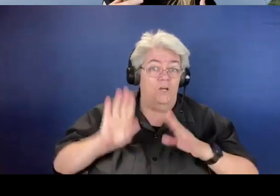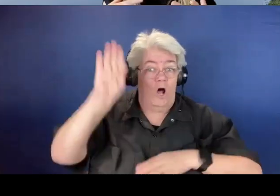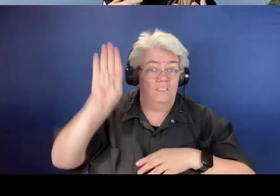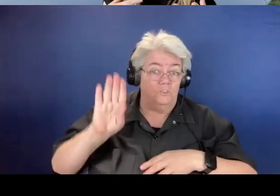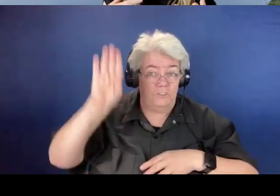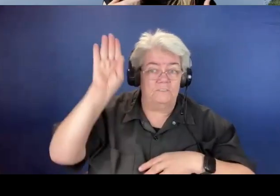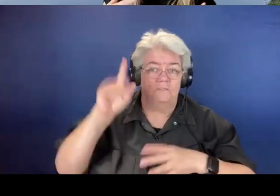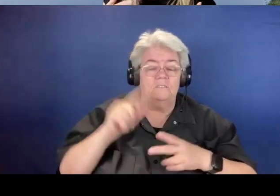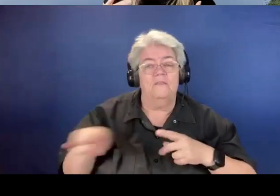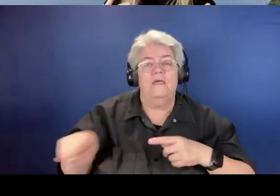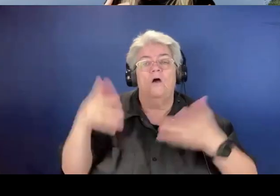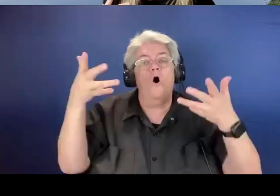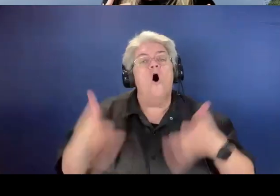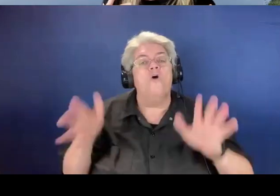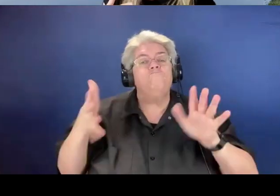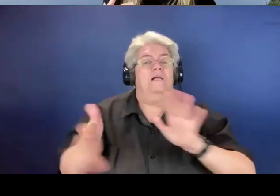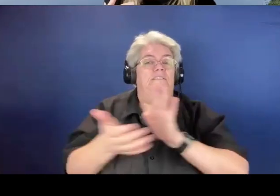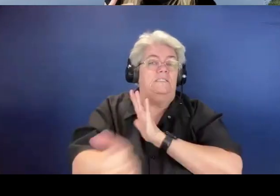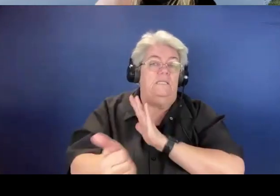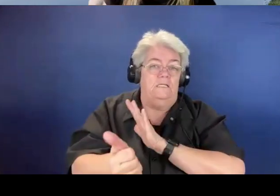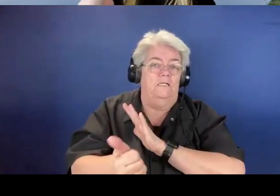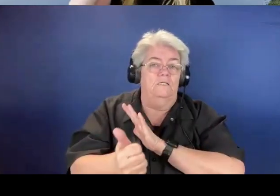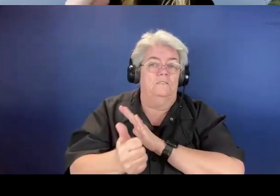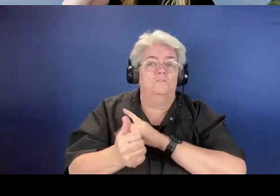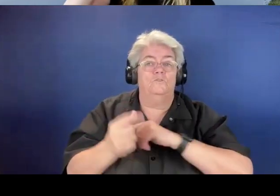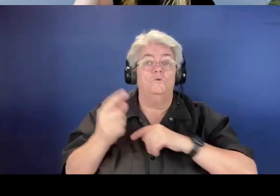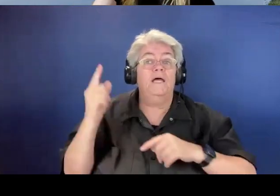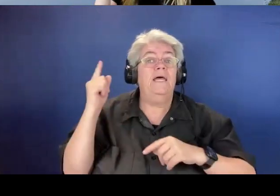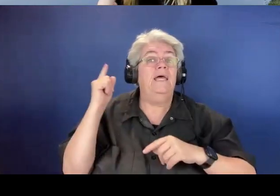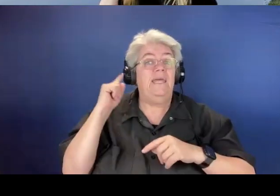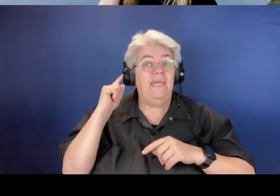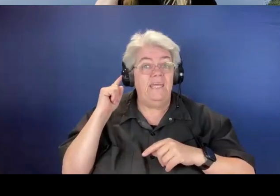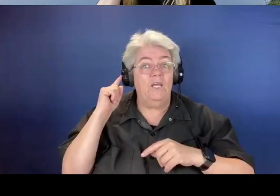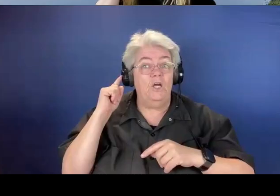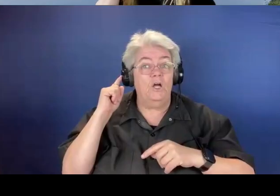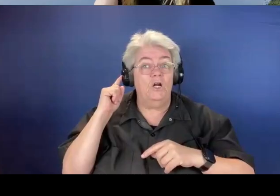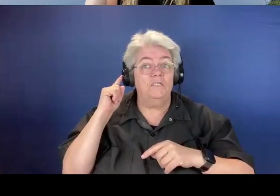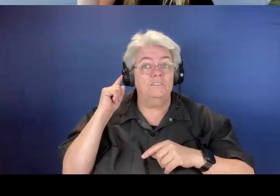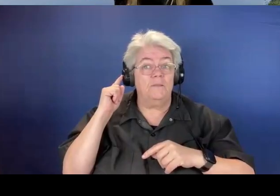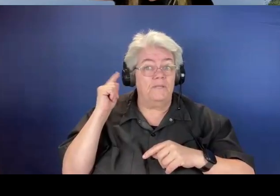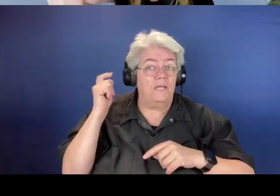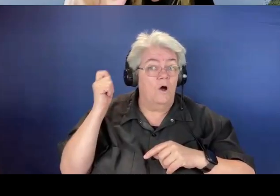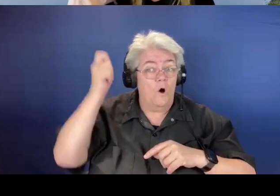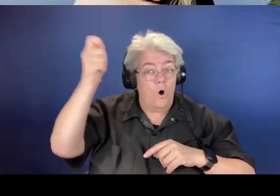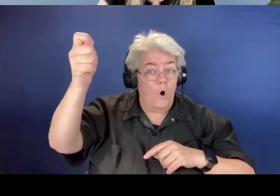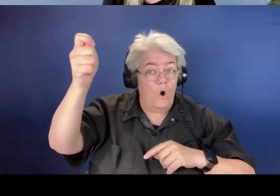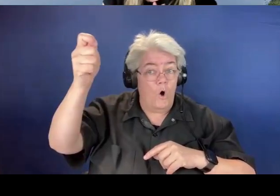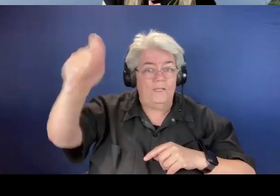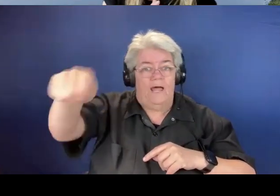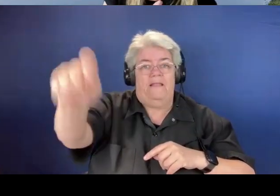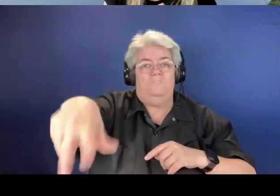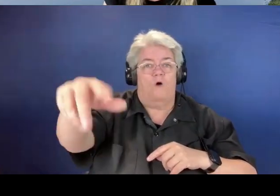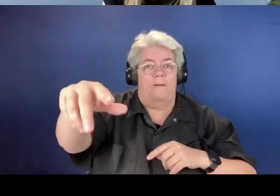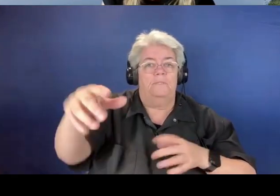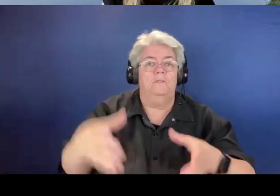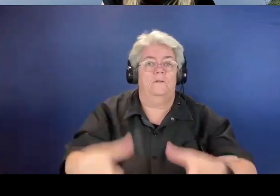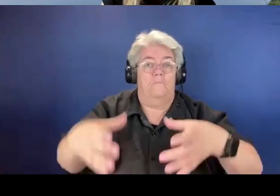this skill already in hand where they listen to something, they hold an object to their hand, and then they drop it in a bucket when they've heard it.